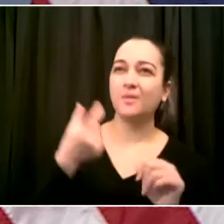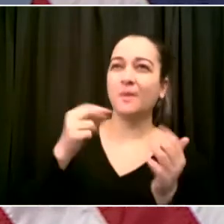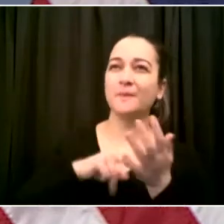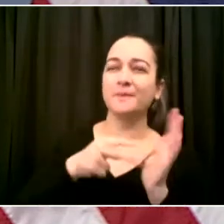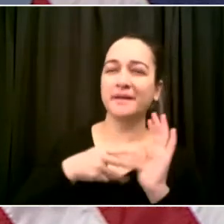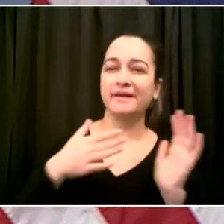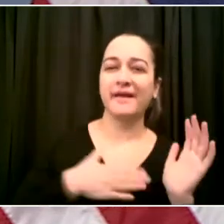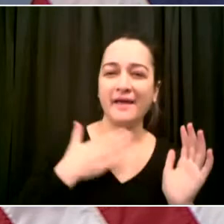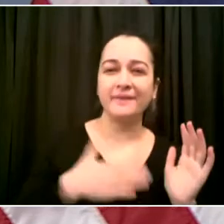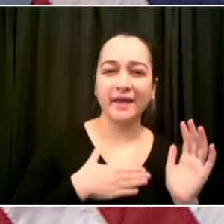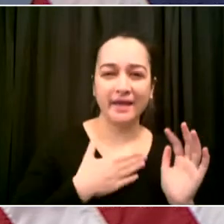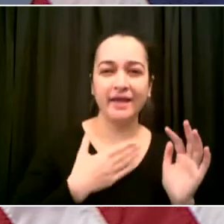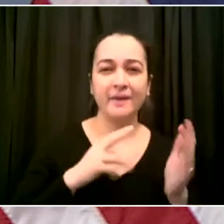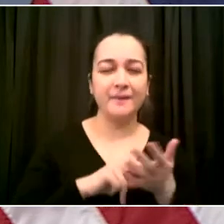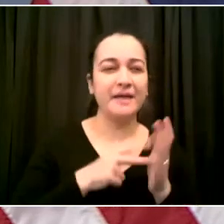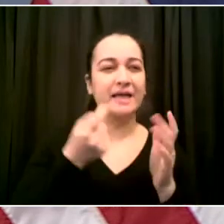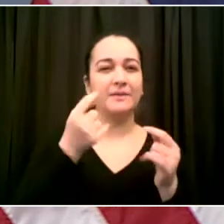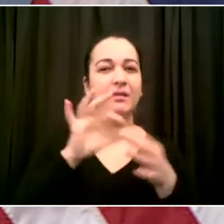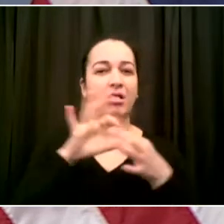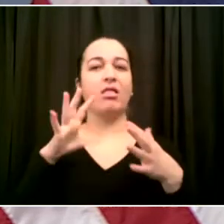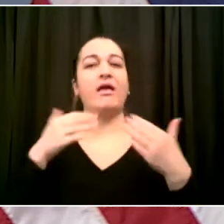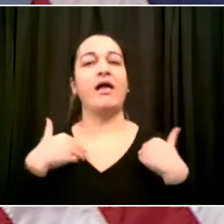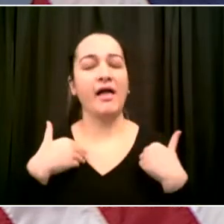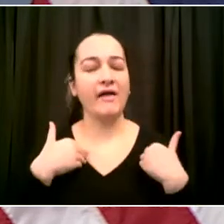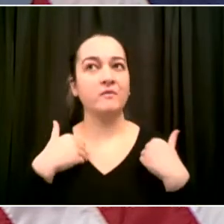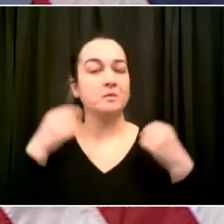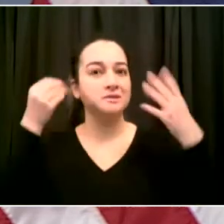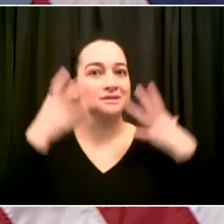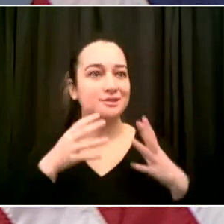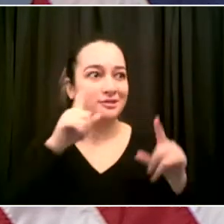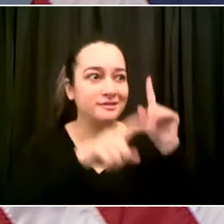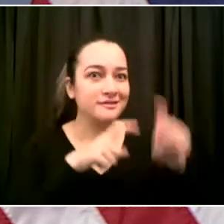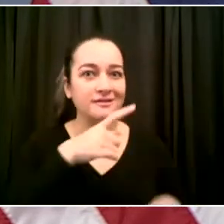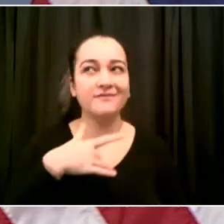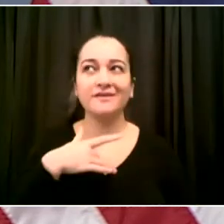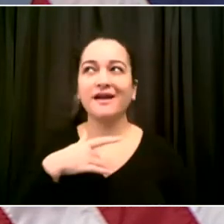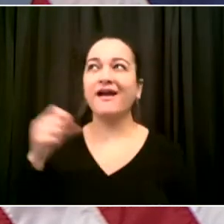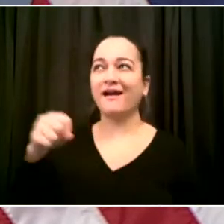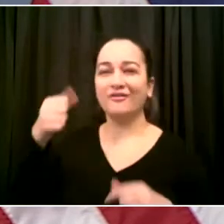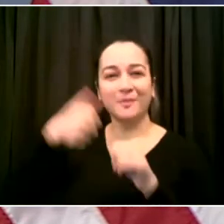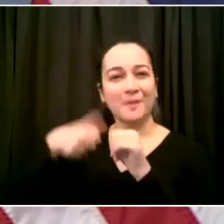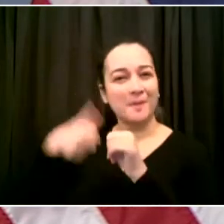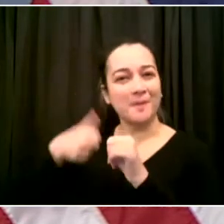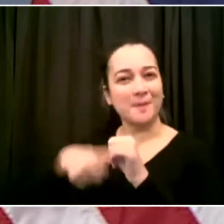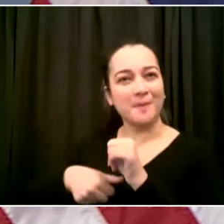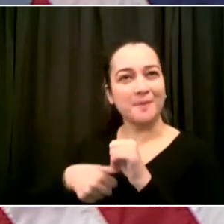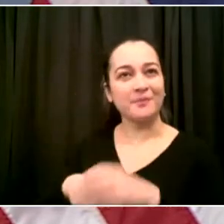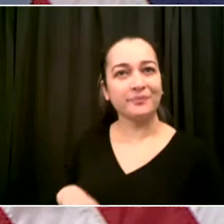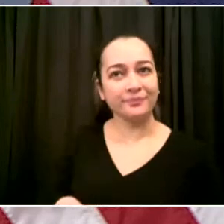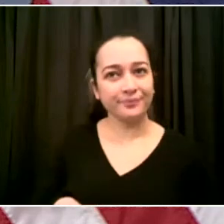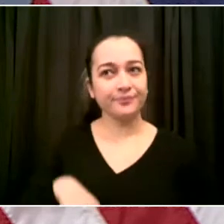YOU JOY ALLOW CHILDREN AND ADULTS WHICH CONNECTS THEM TO THE BBETTEER PART